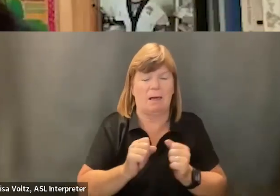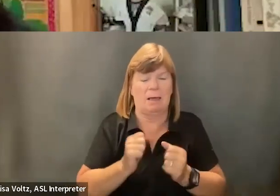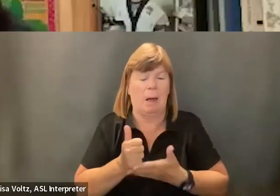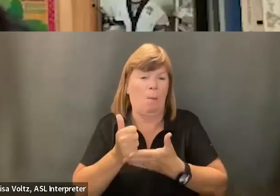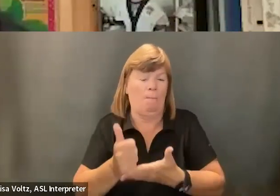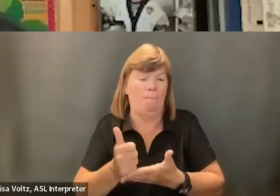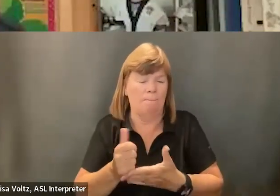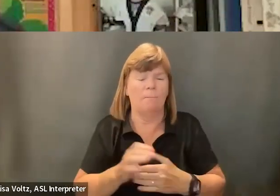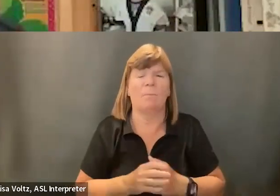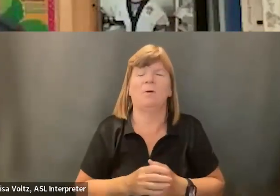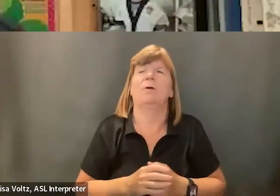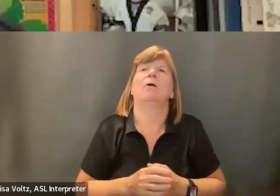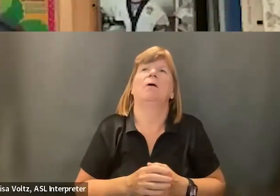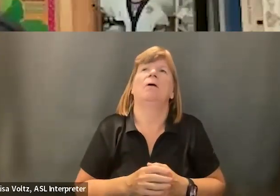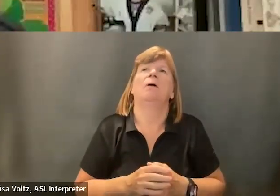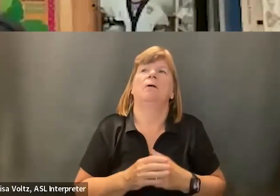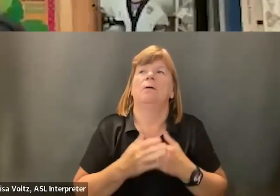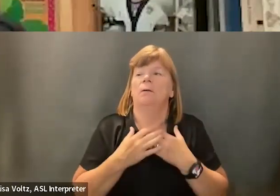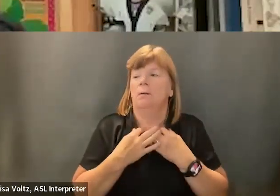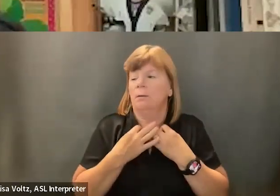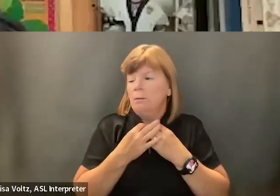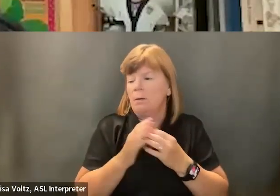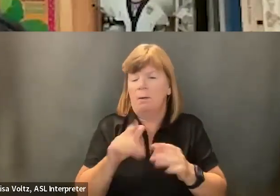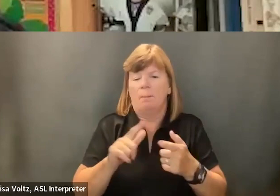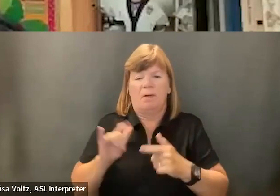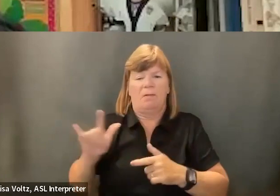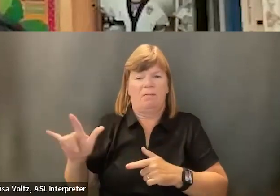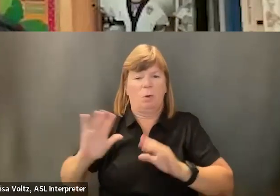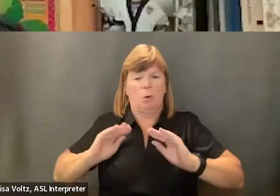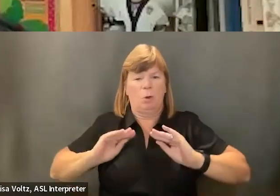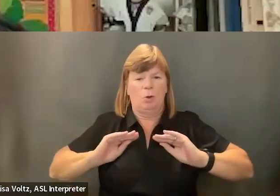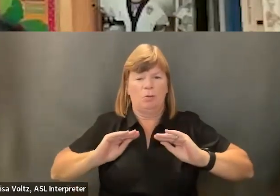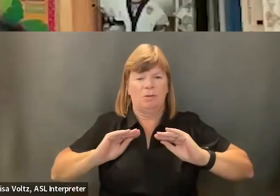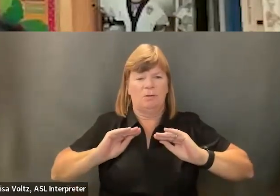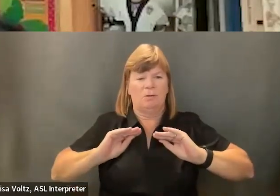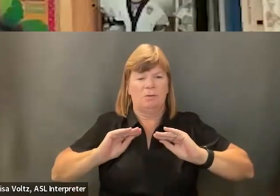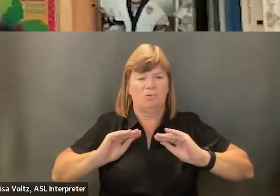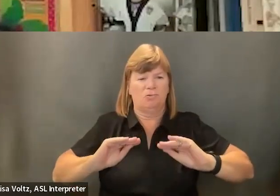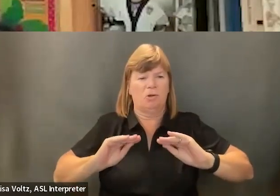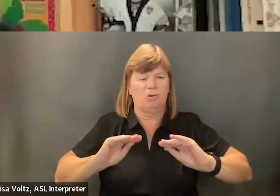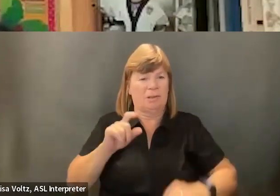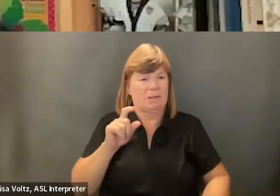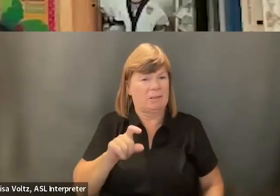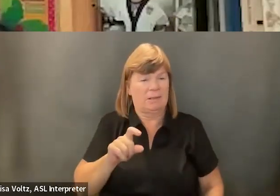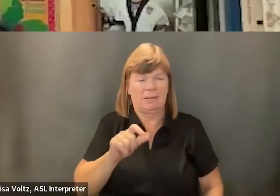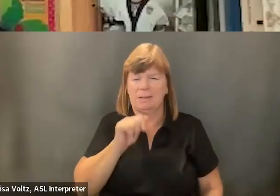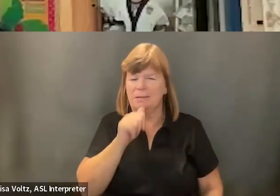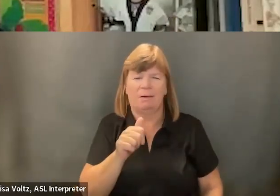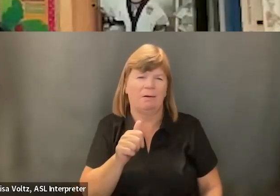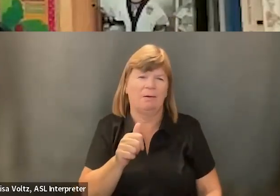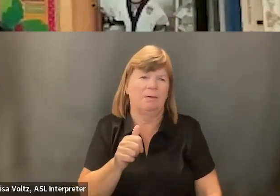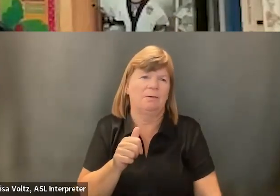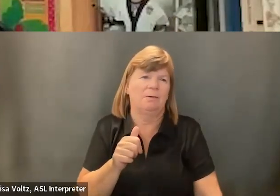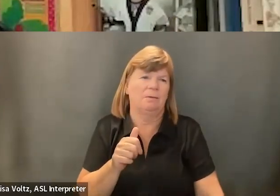um but the instruction that they would need isn't um something that's entirely unrelated